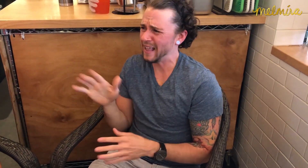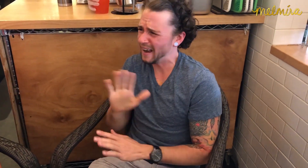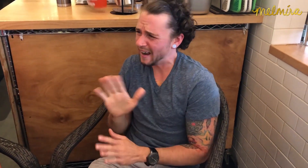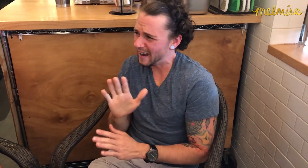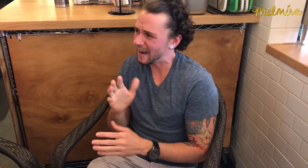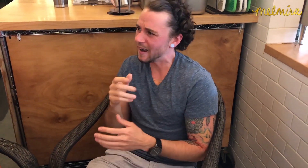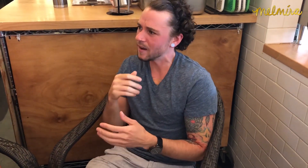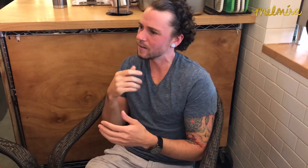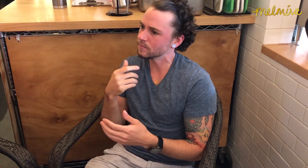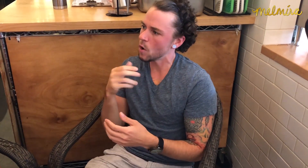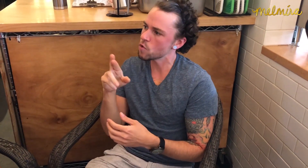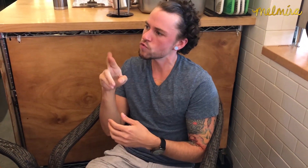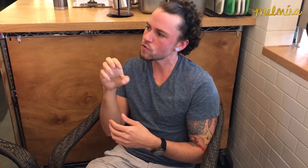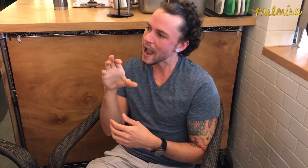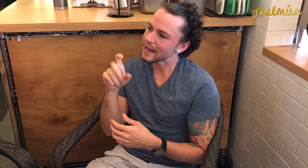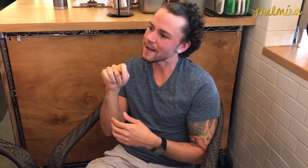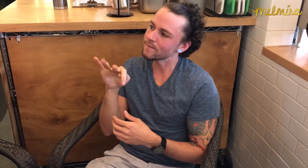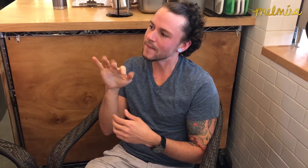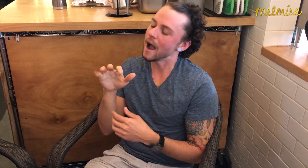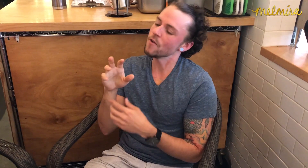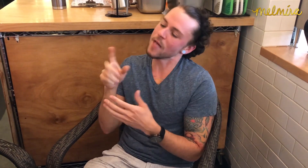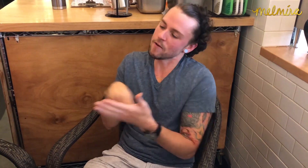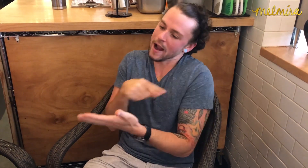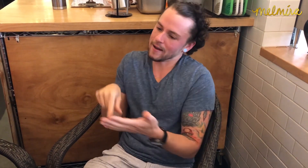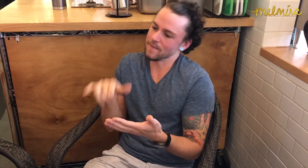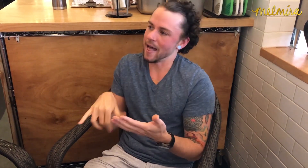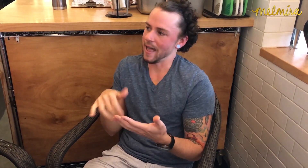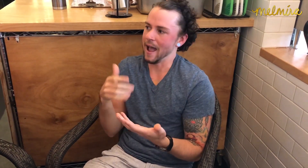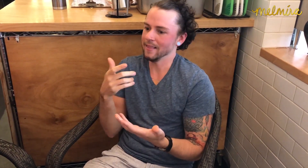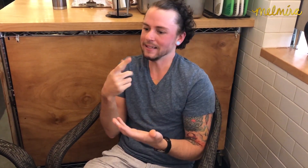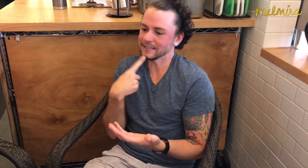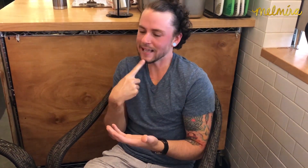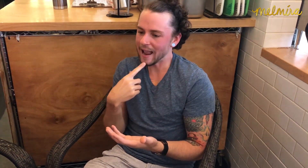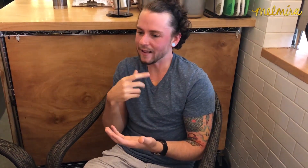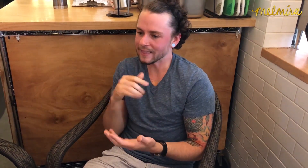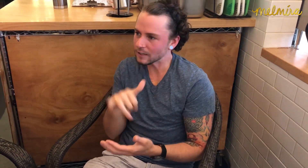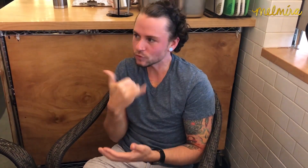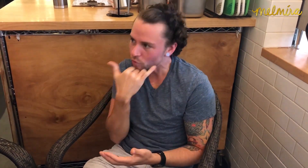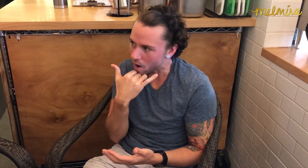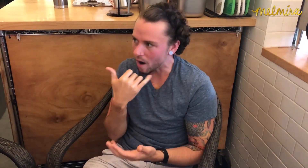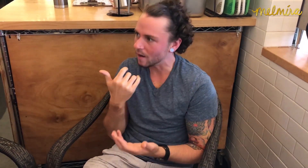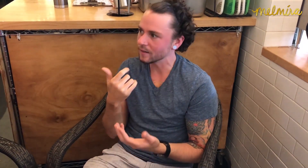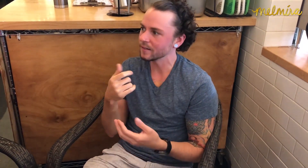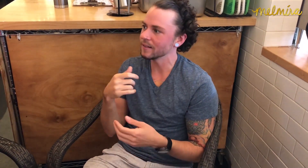being harassed, we need to step in and rectify that. You need to say, "that's wrong."